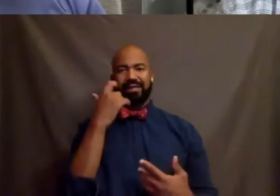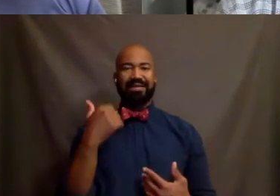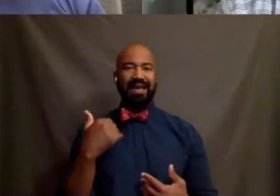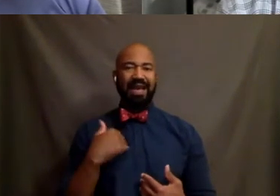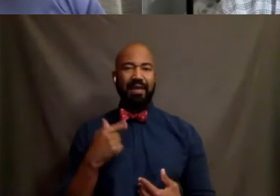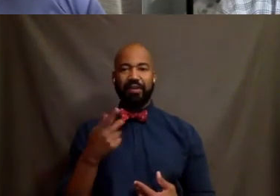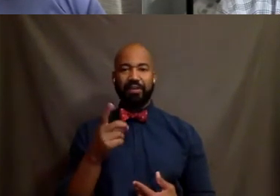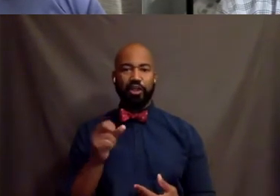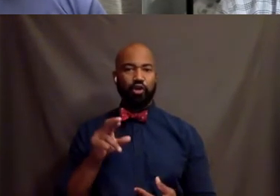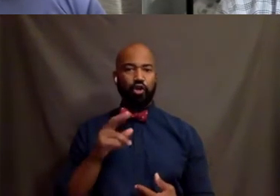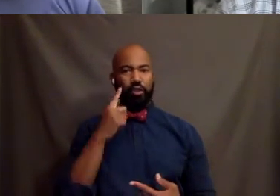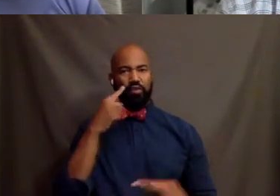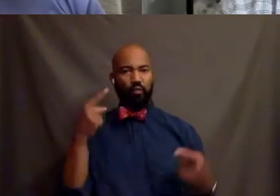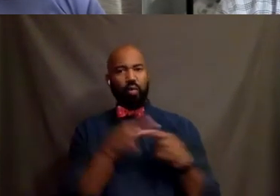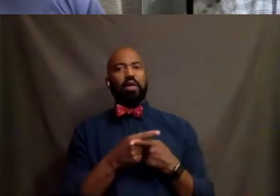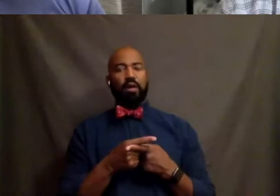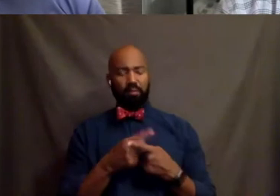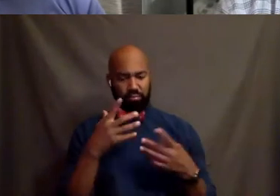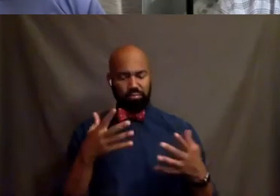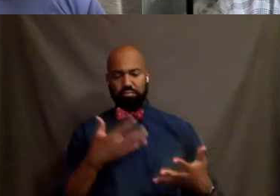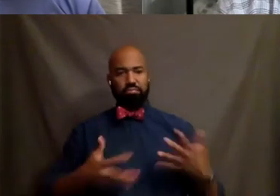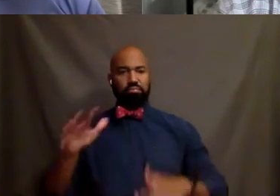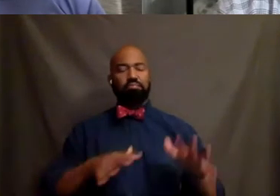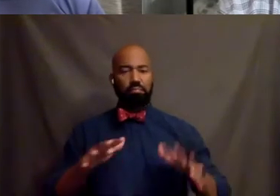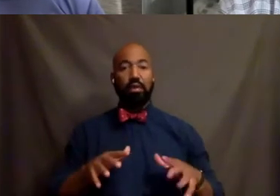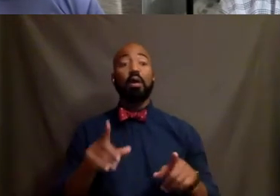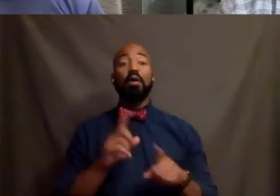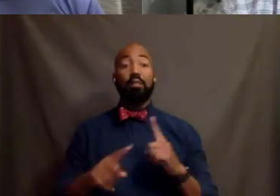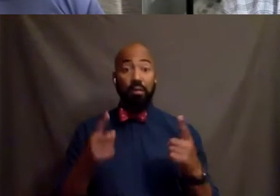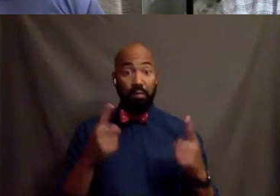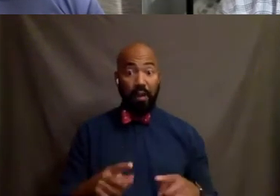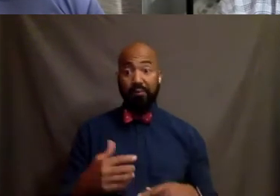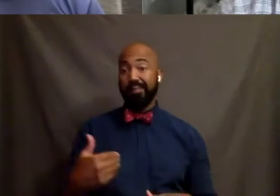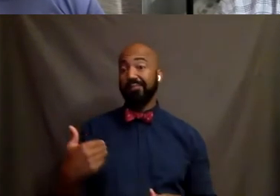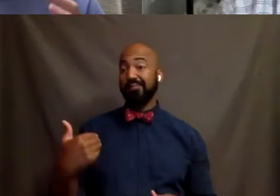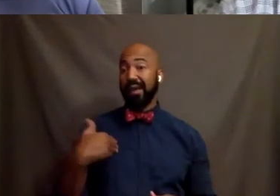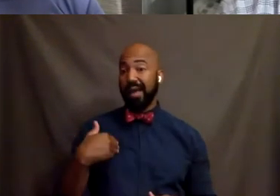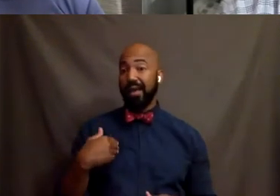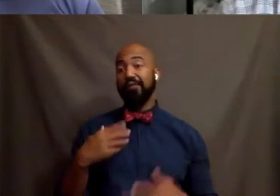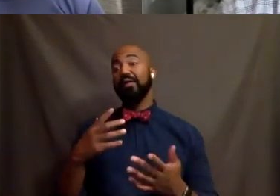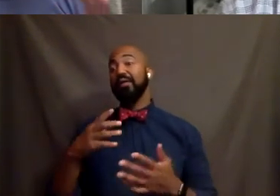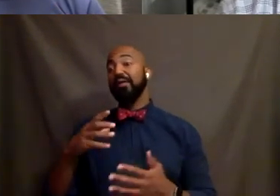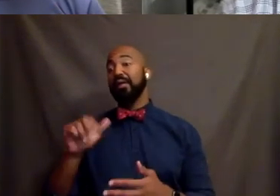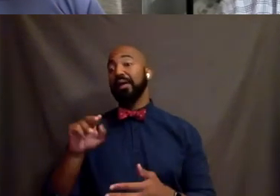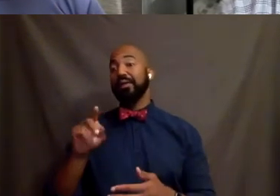Do I treat with antidepressants? Not necessarily, I oftentimes treat with hormone replacement therapy if that's part of their plan.